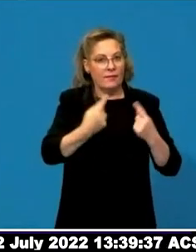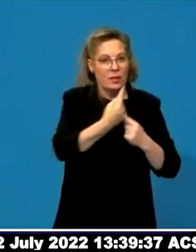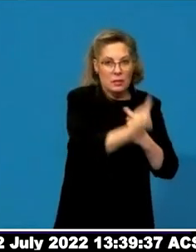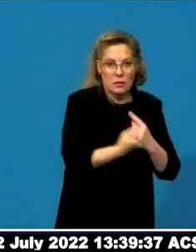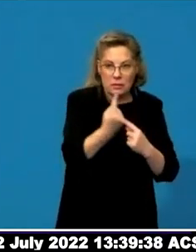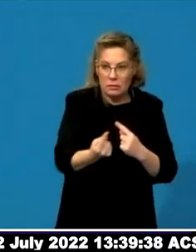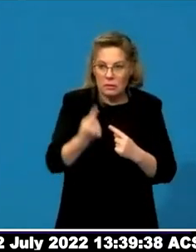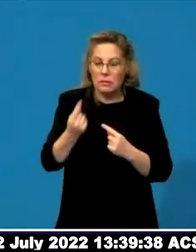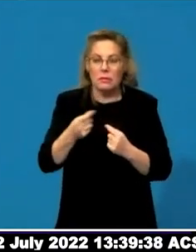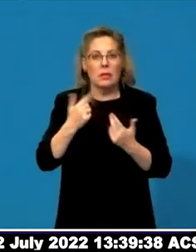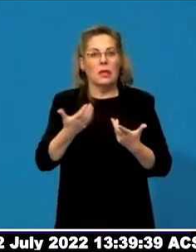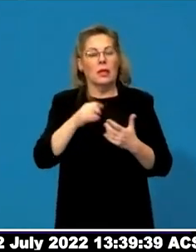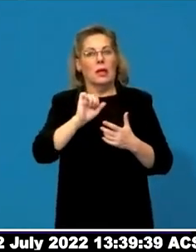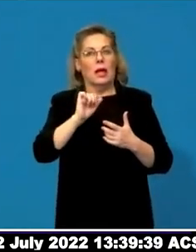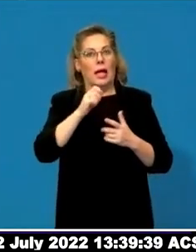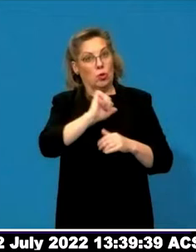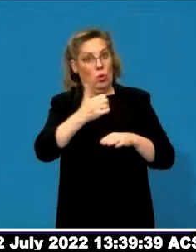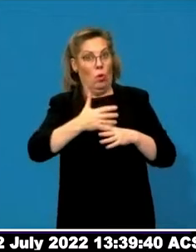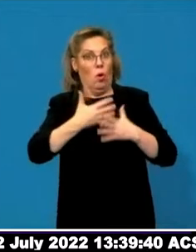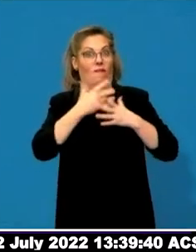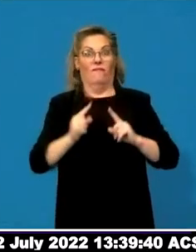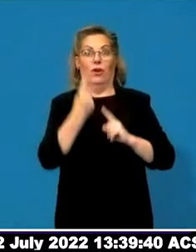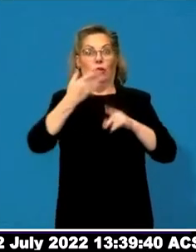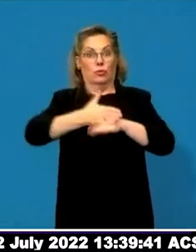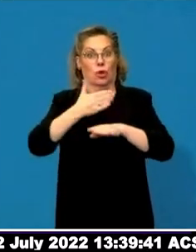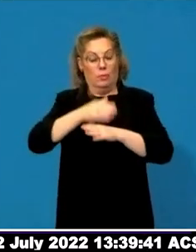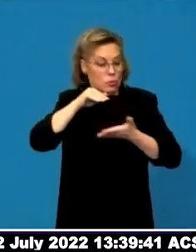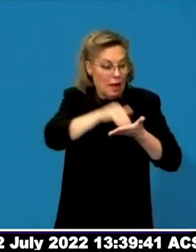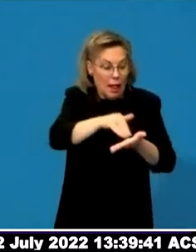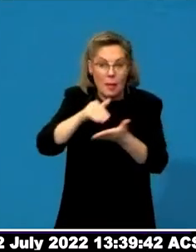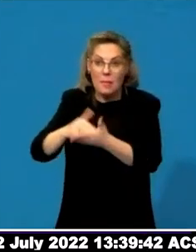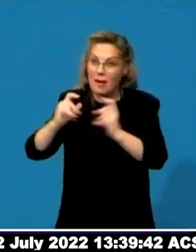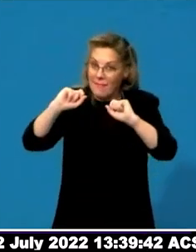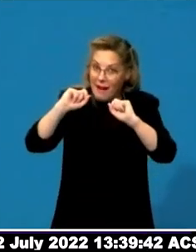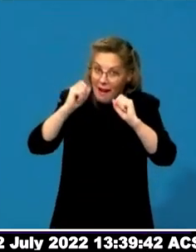What were people not understanding about their plans? And I might start with Mrs Smith.